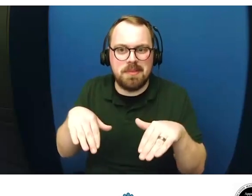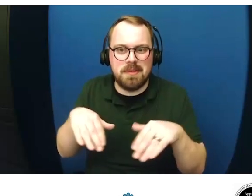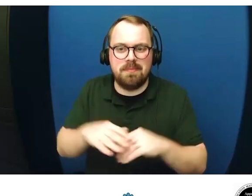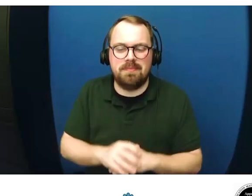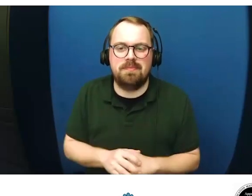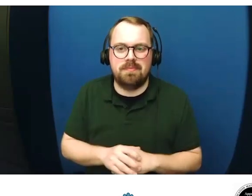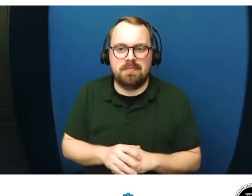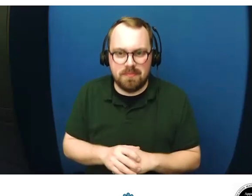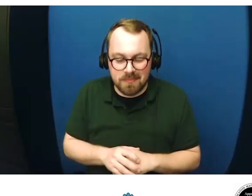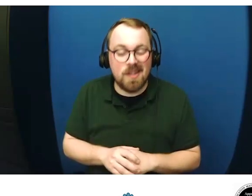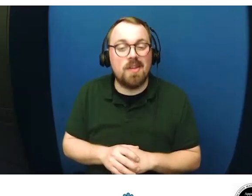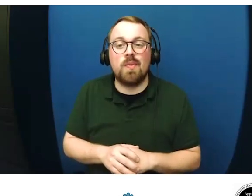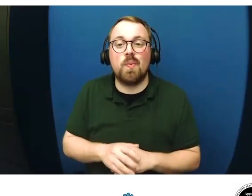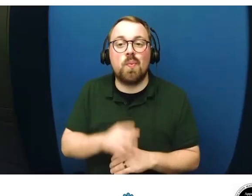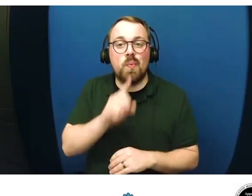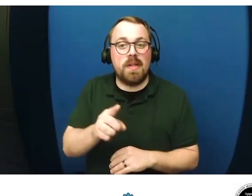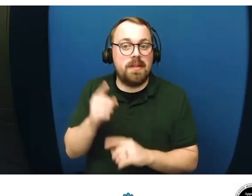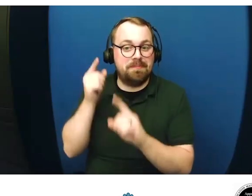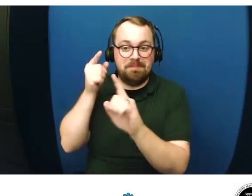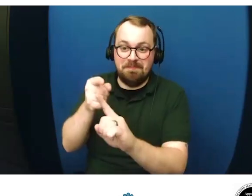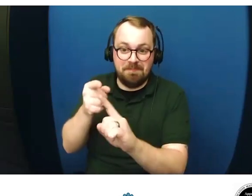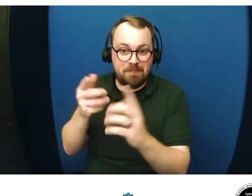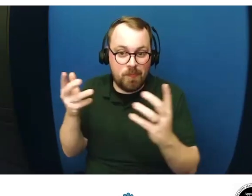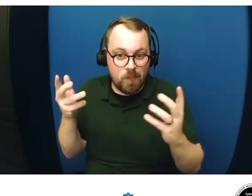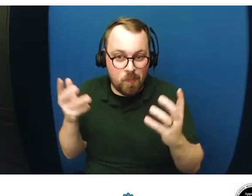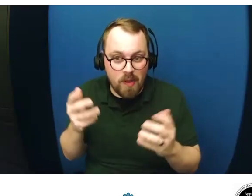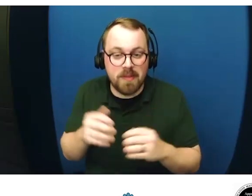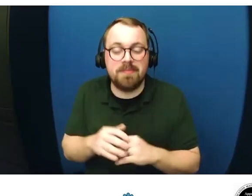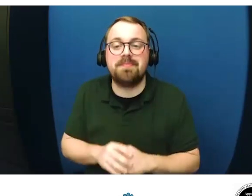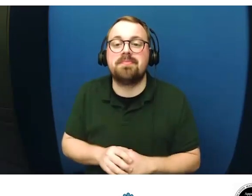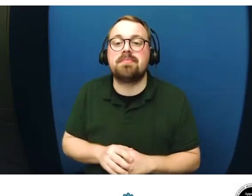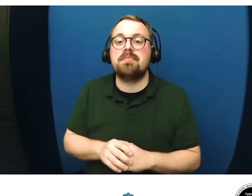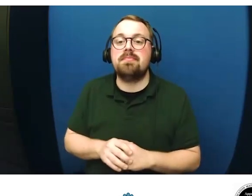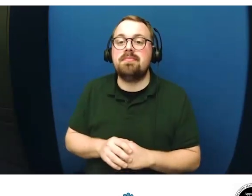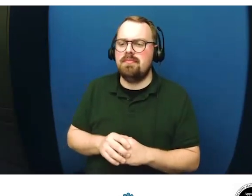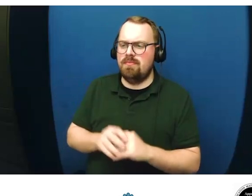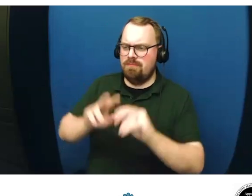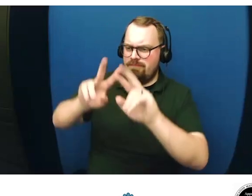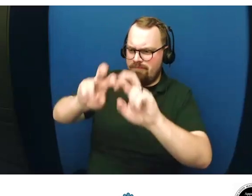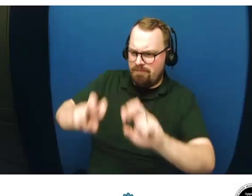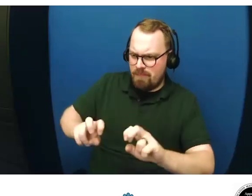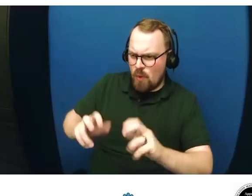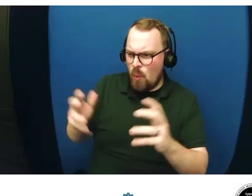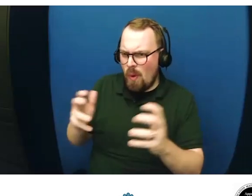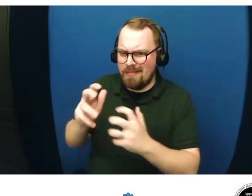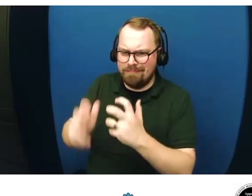And it's basically what accommodations need to be made,